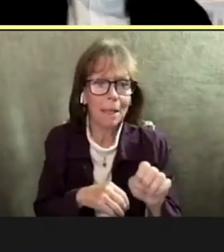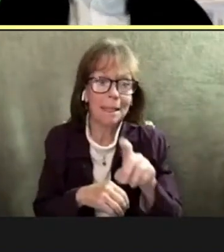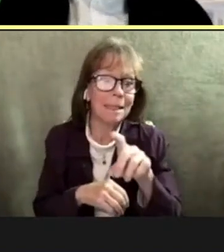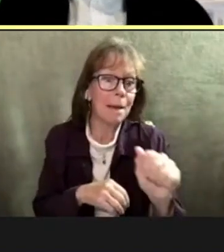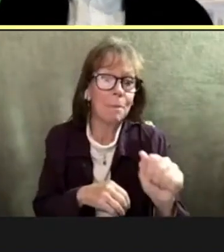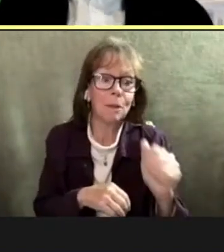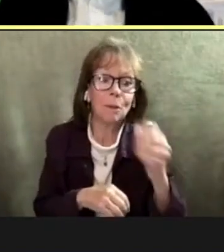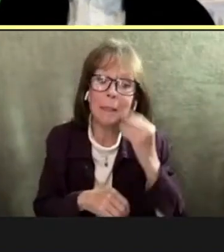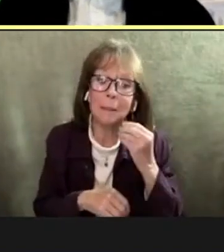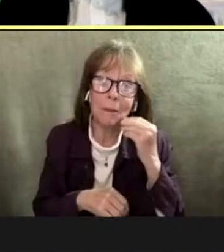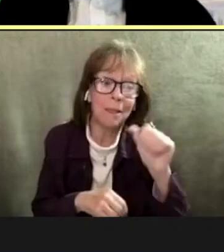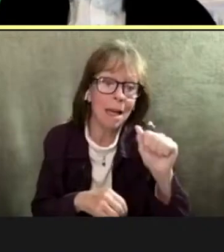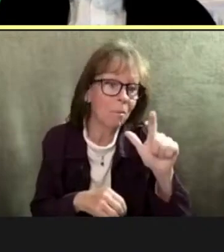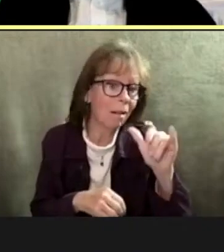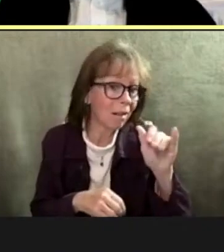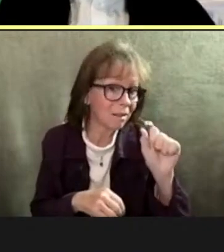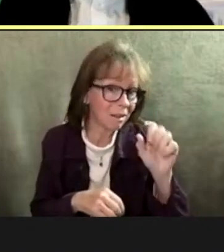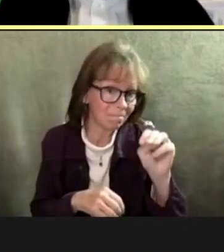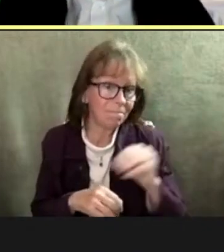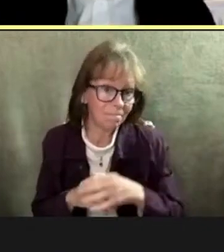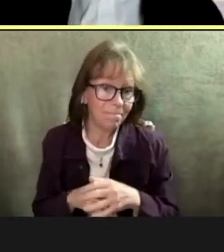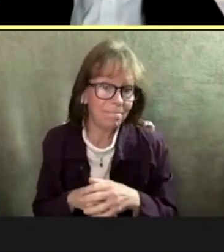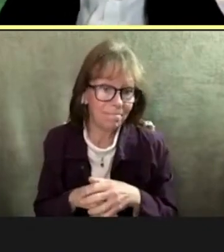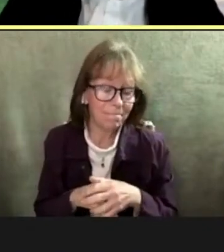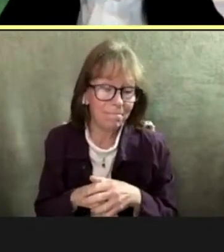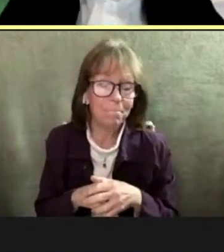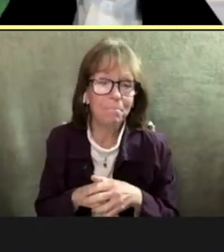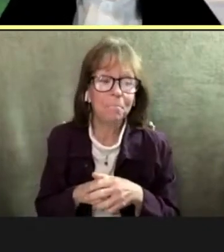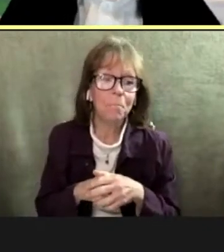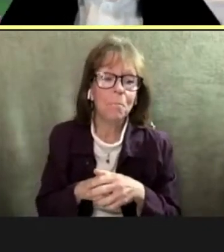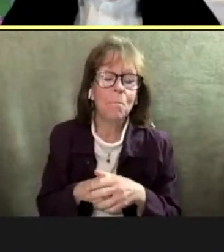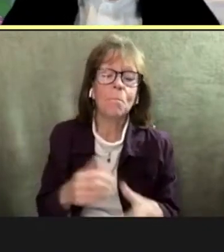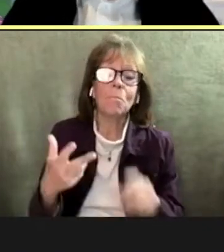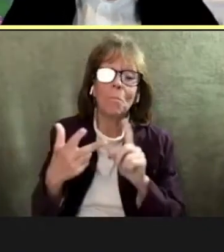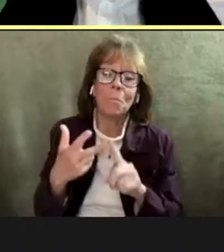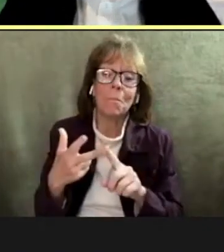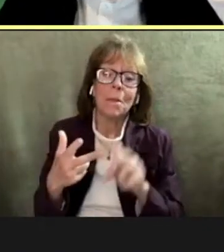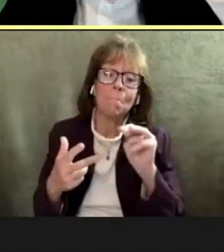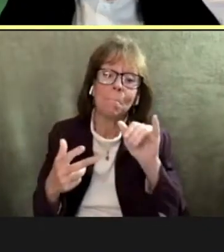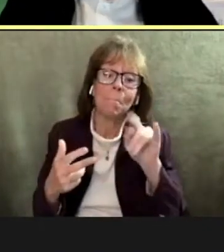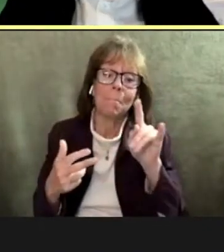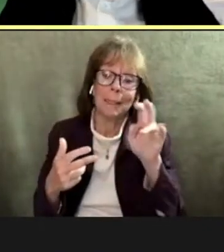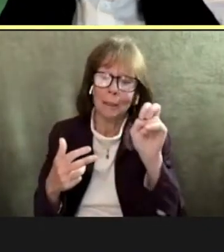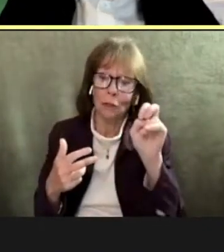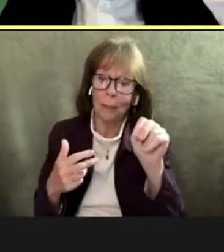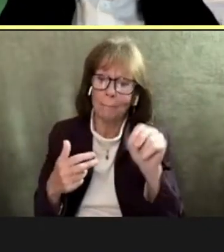ableism, Our mission.